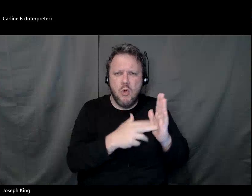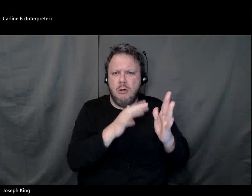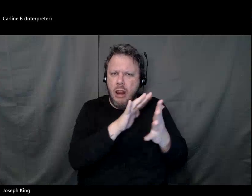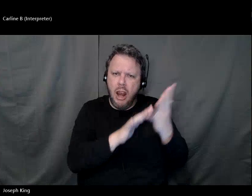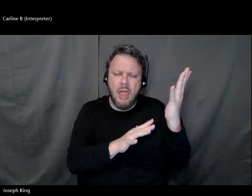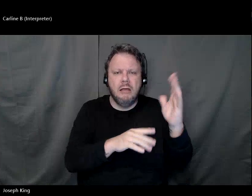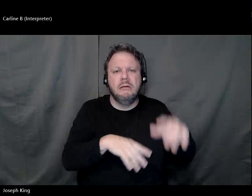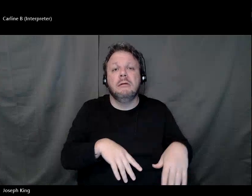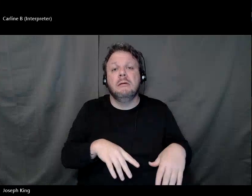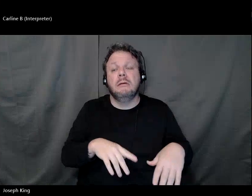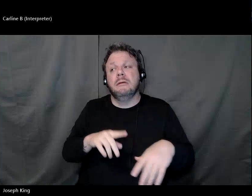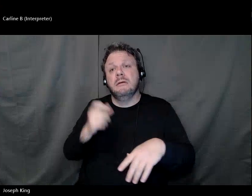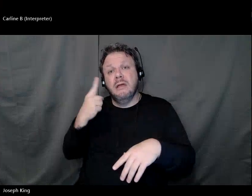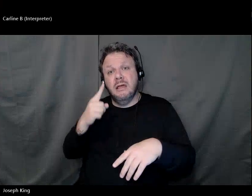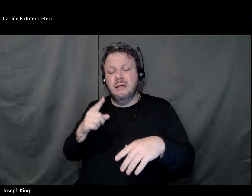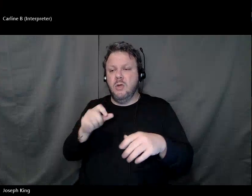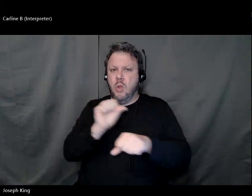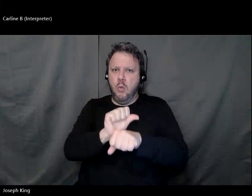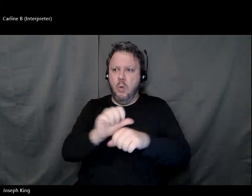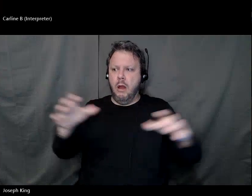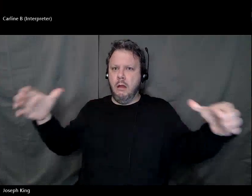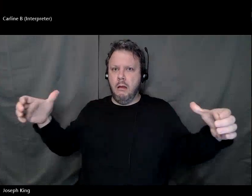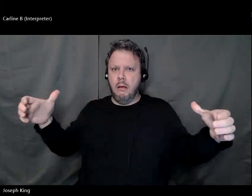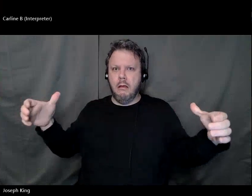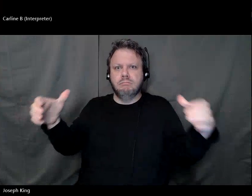As reductions in force happen in our federal agencies,